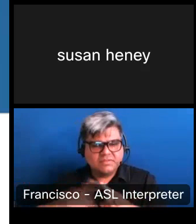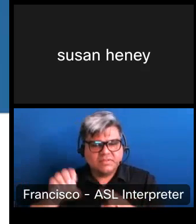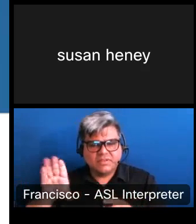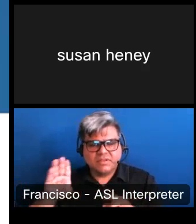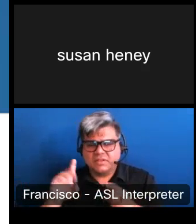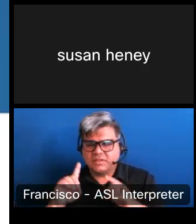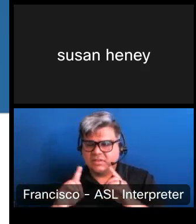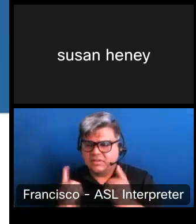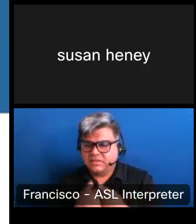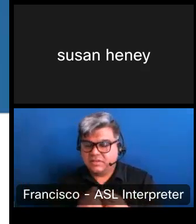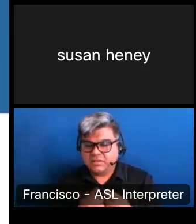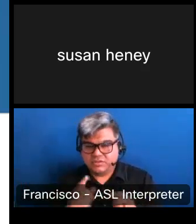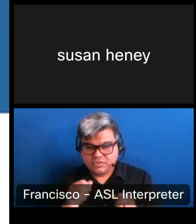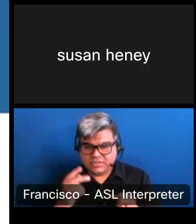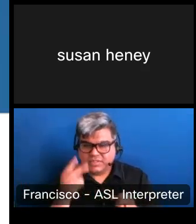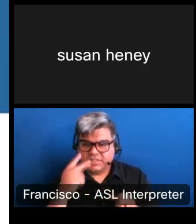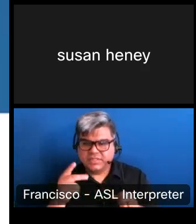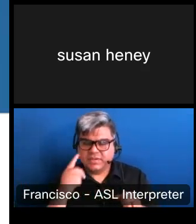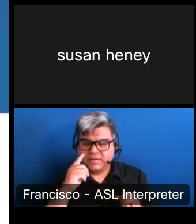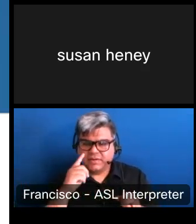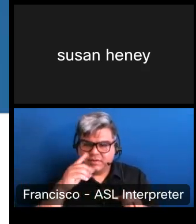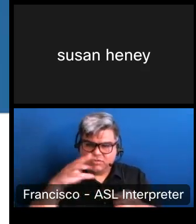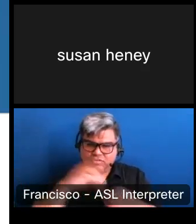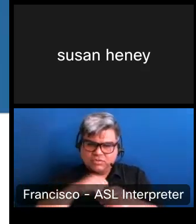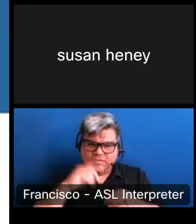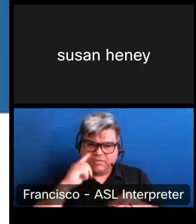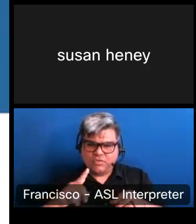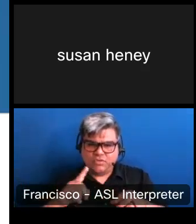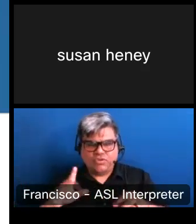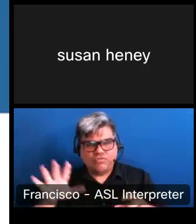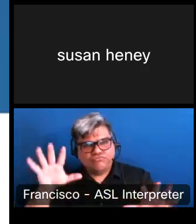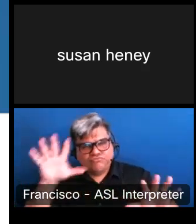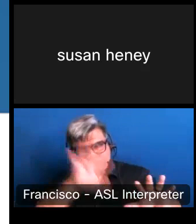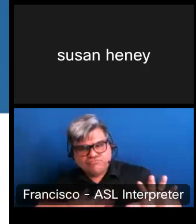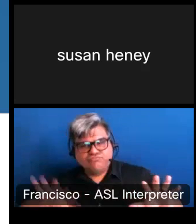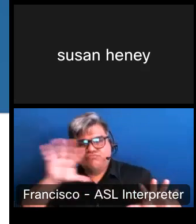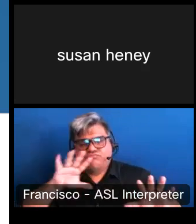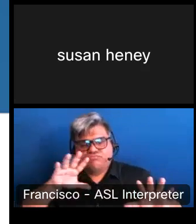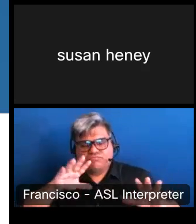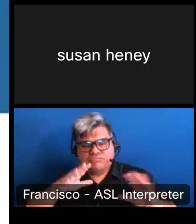for the nation, all 50 states plus the District of Columbia and Puerto Rico. Quick Facts pulls